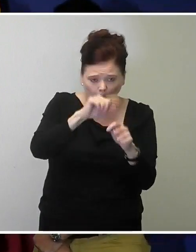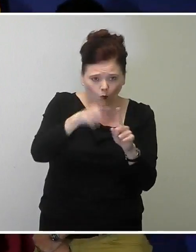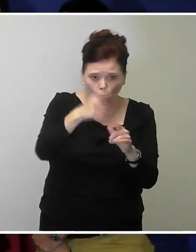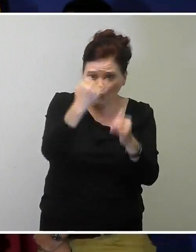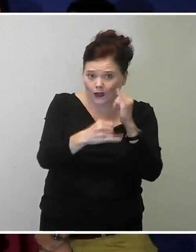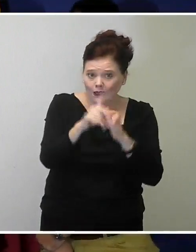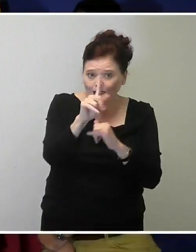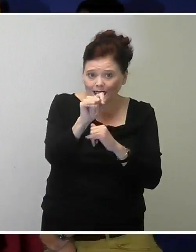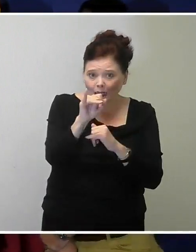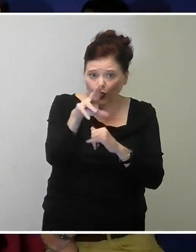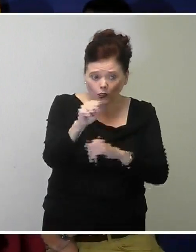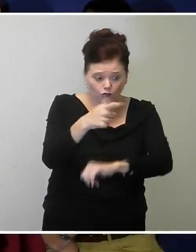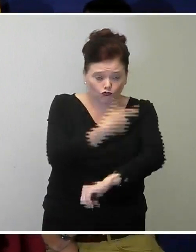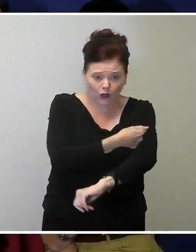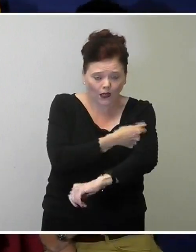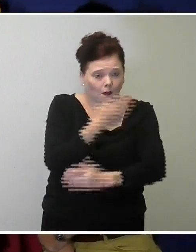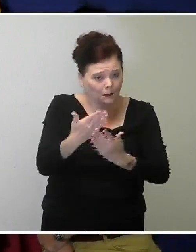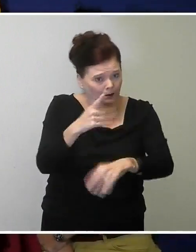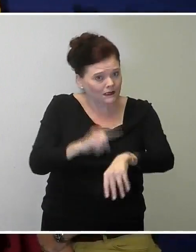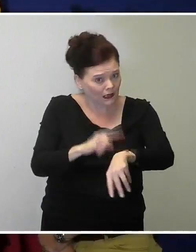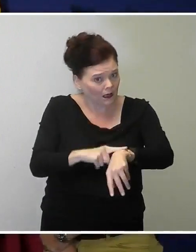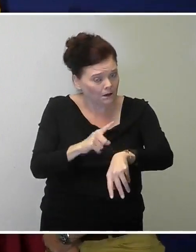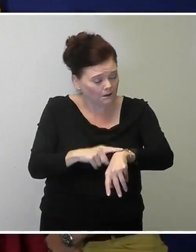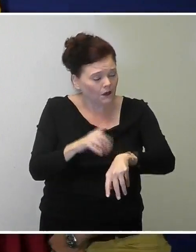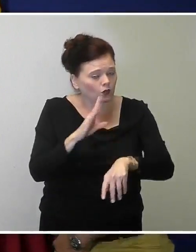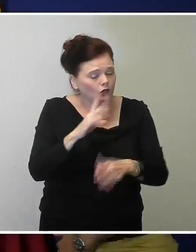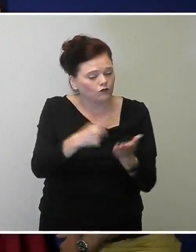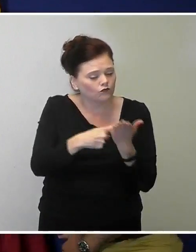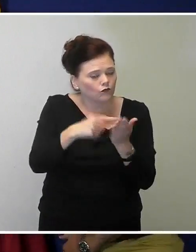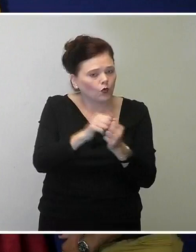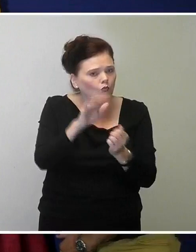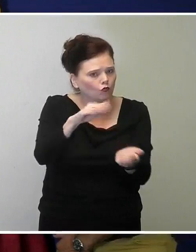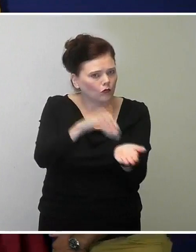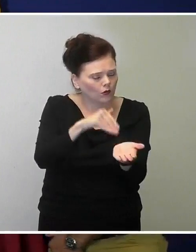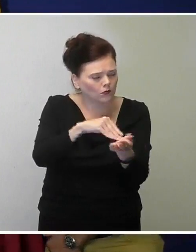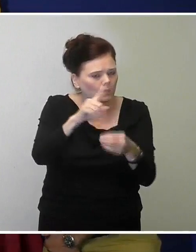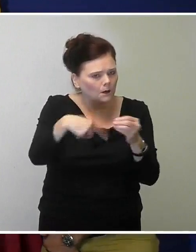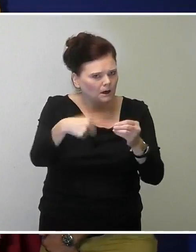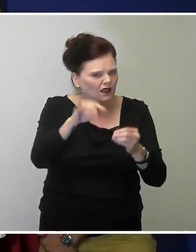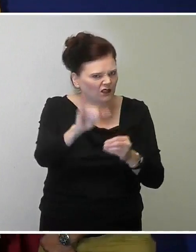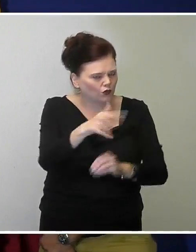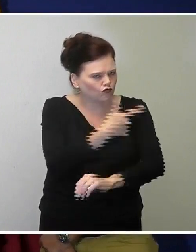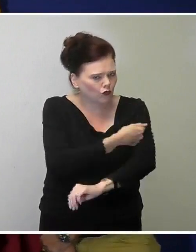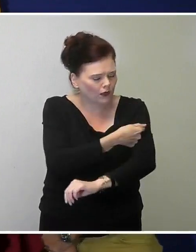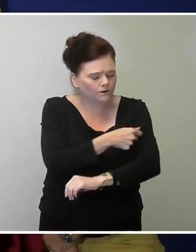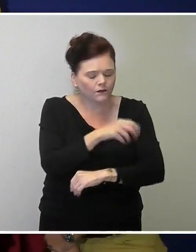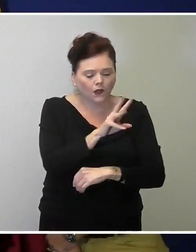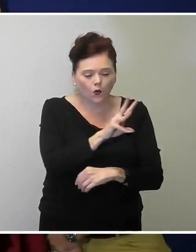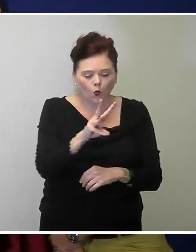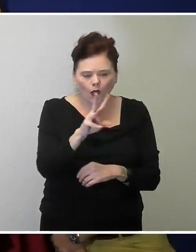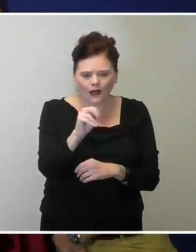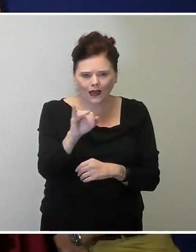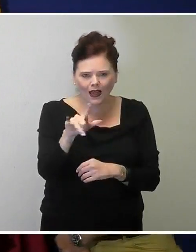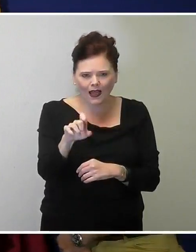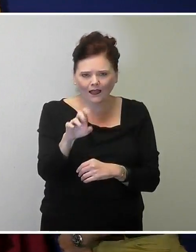WEAR STURDY SHOES AND GLOVES AS IF YOU CAN'T RECK WHEN YOU HAD YOUR LAST TETANUS IT MAY BE ABOUT THAT TIME.